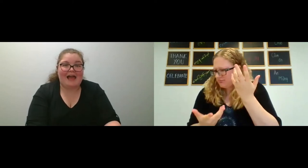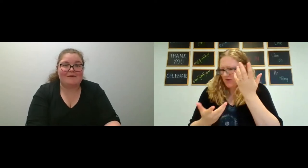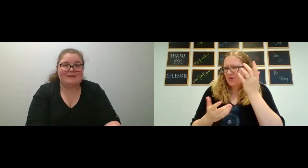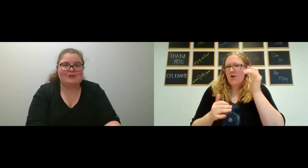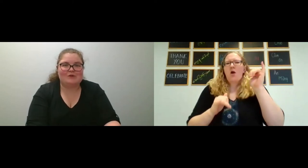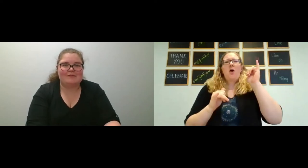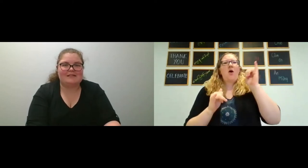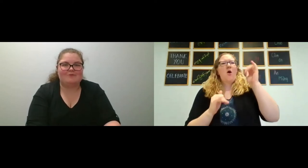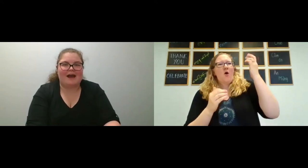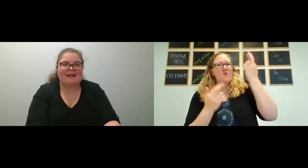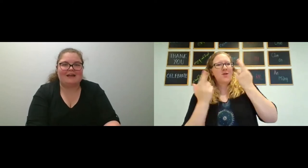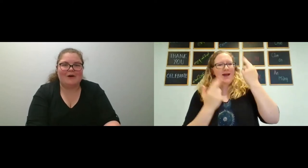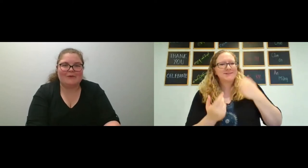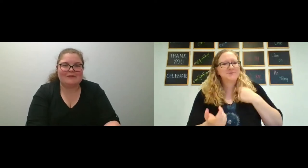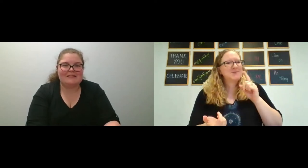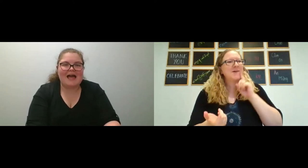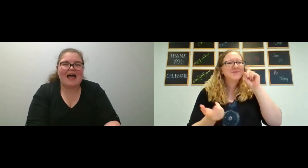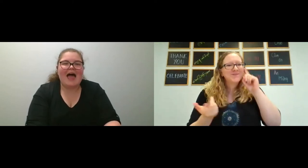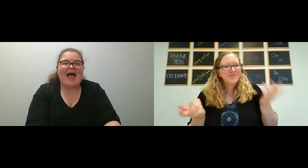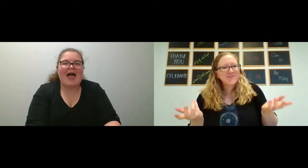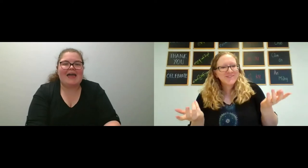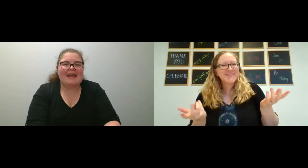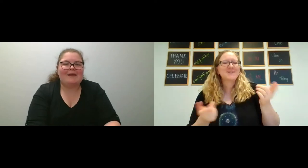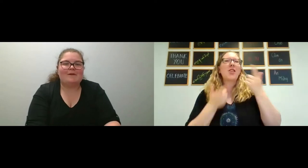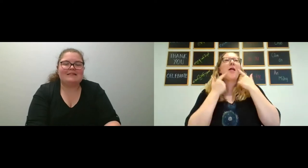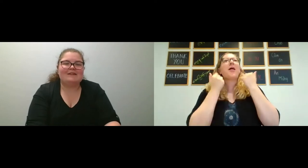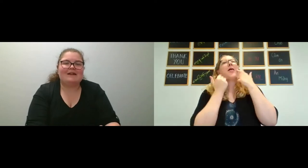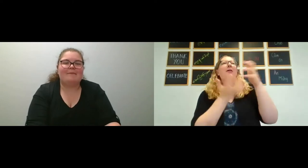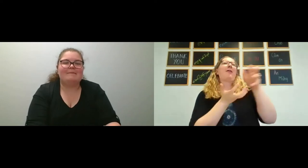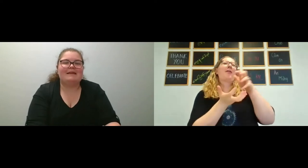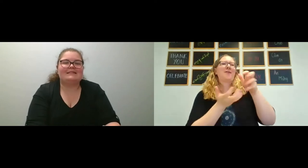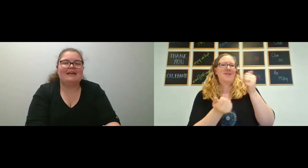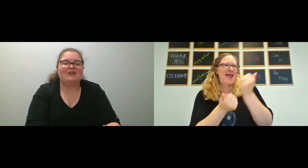I was too busy writing notes and it wasn't until a couple of minutes later,